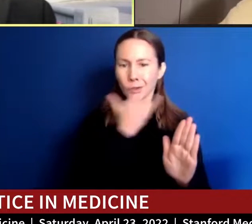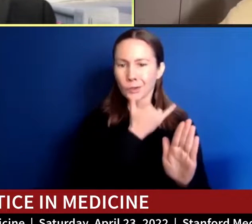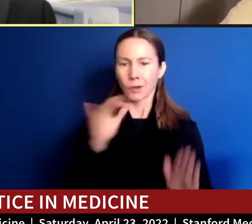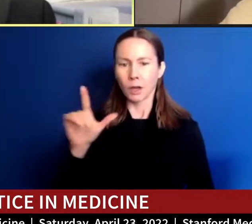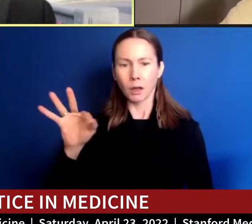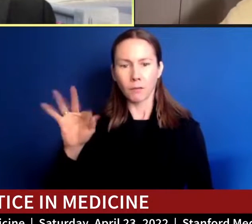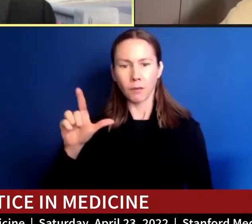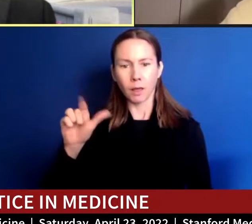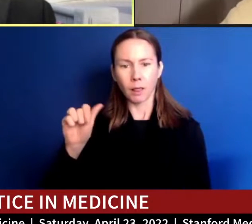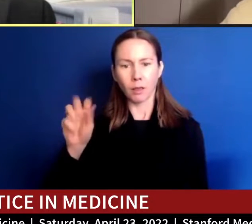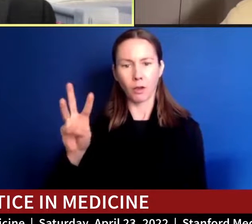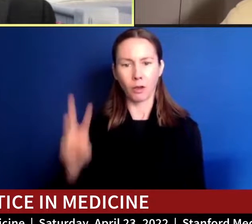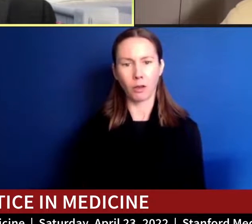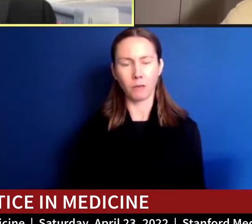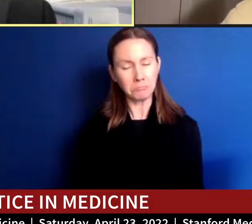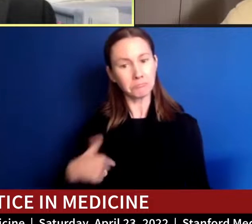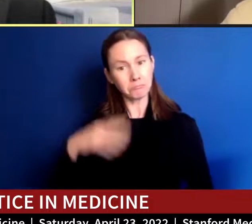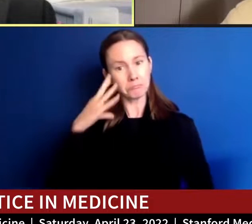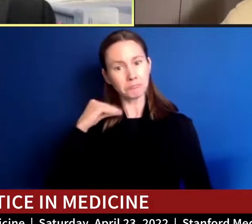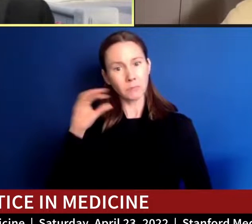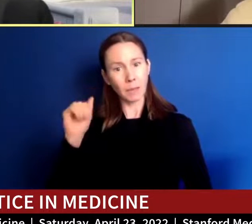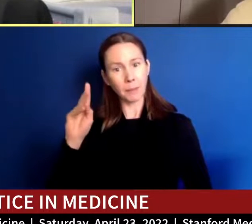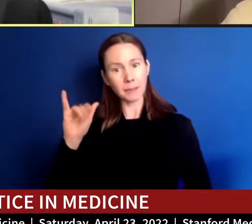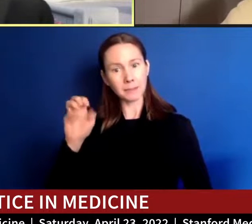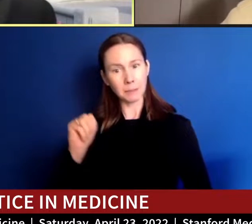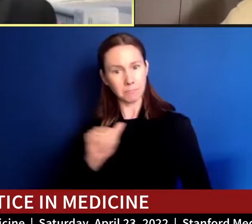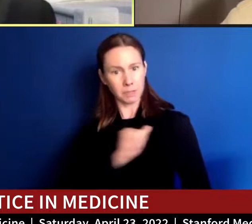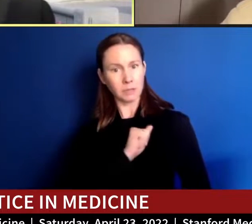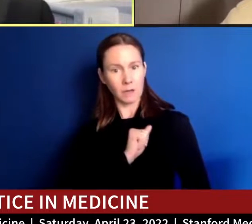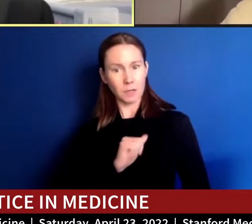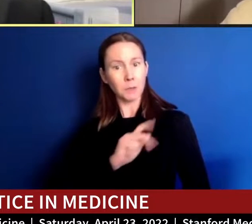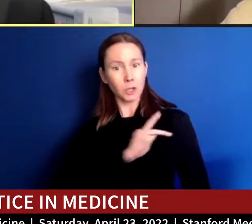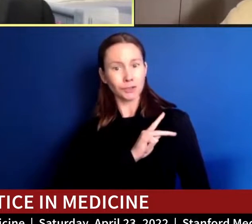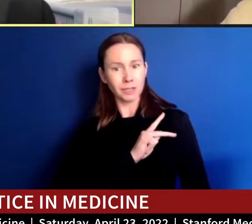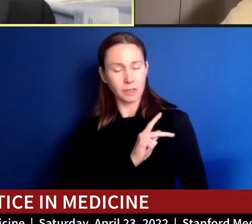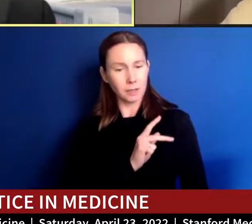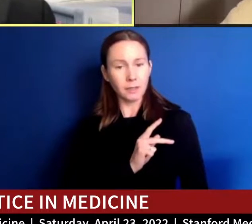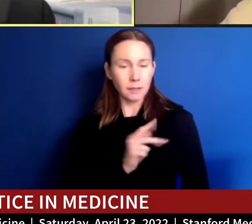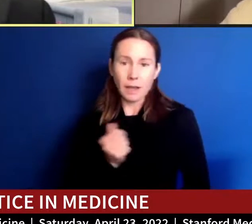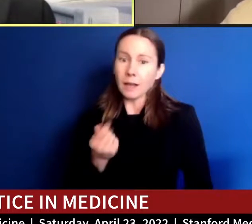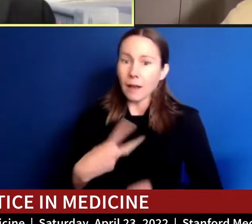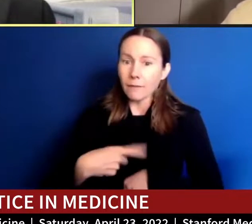experience ableism personally. And I have at times, I mean you know,